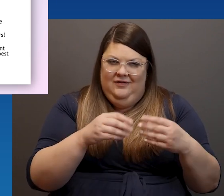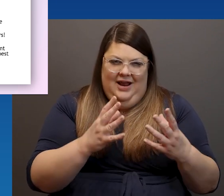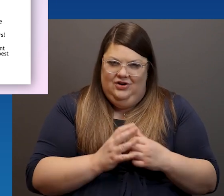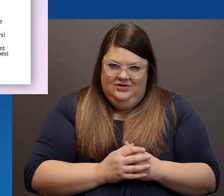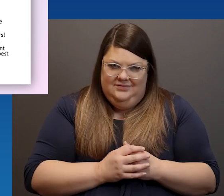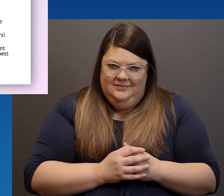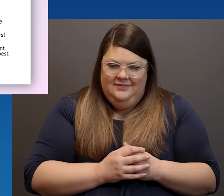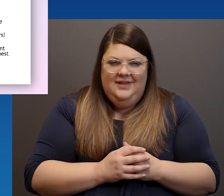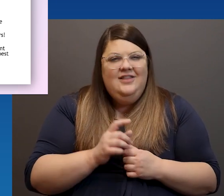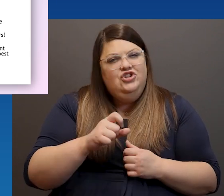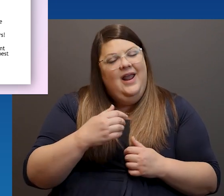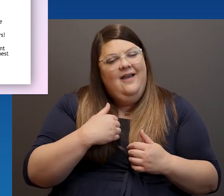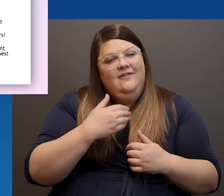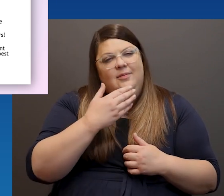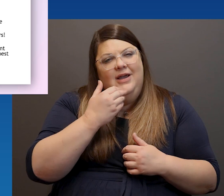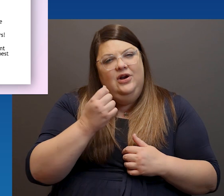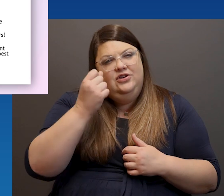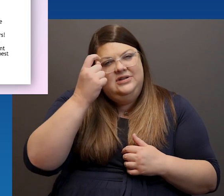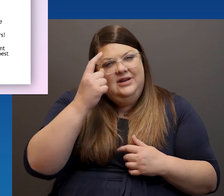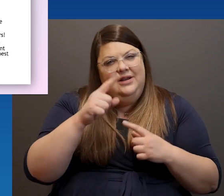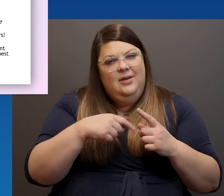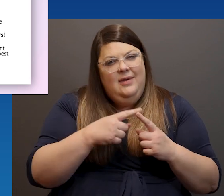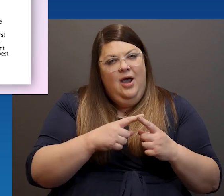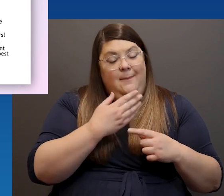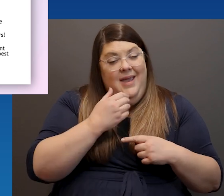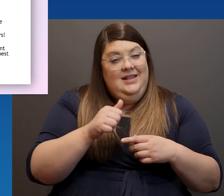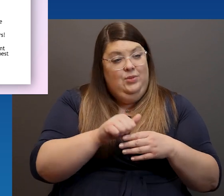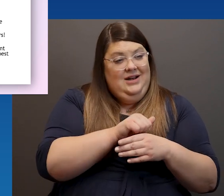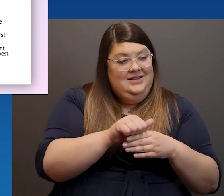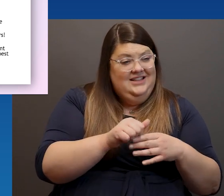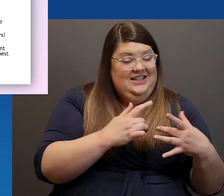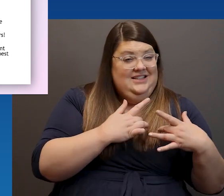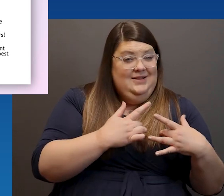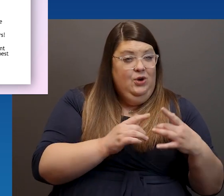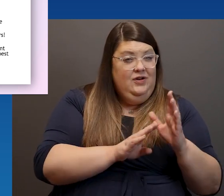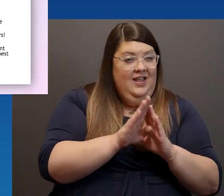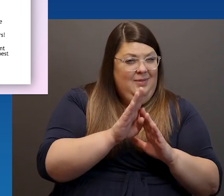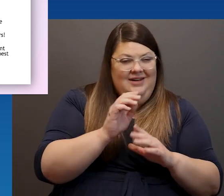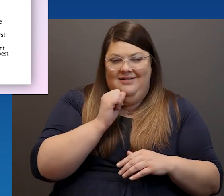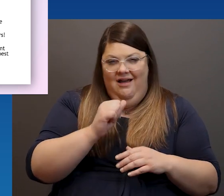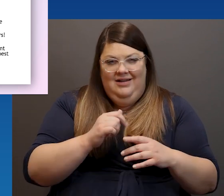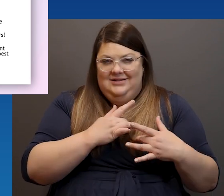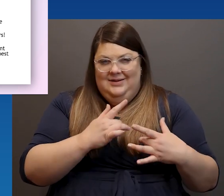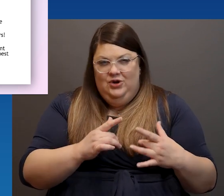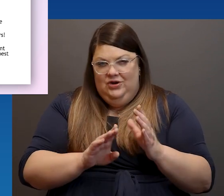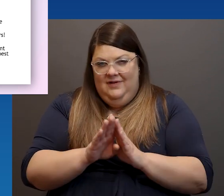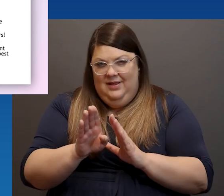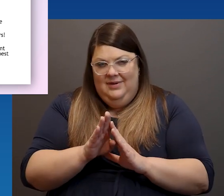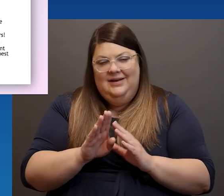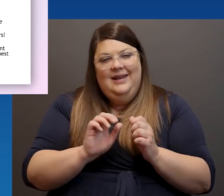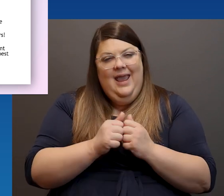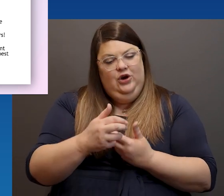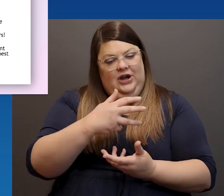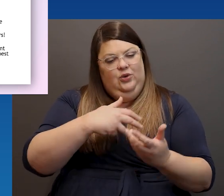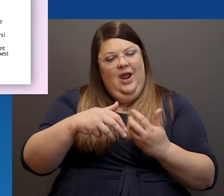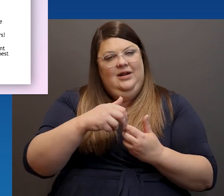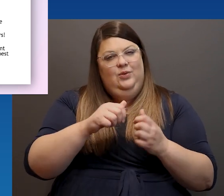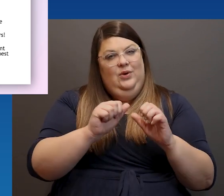of best practices, typical and atypical development and how to interact with families to have the best outcomes. And families should feel confident